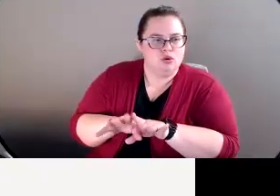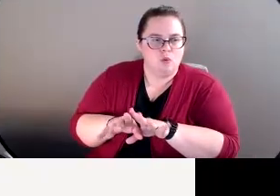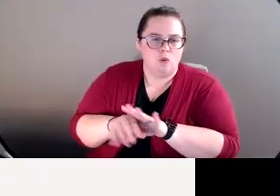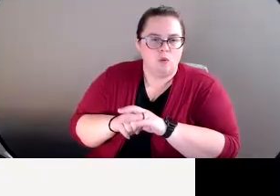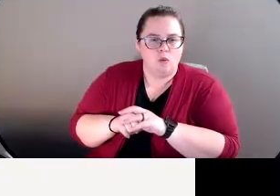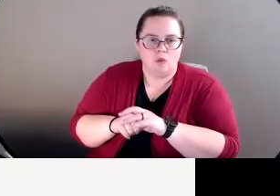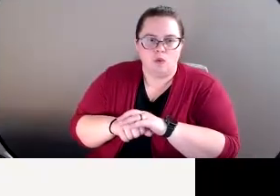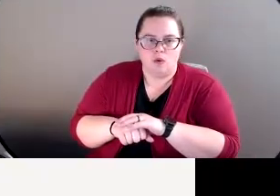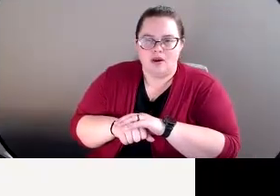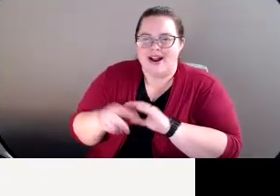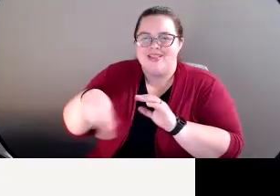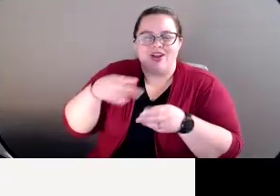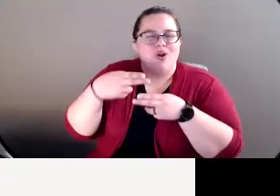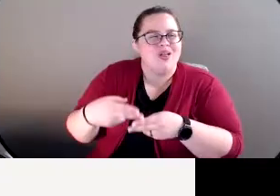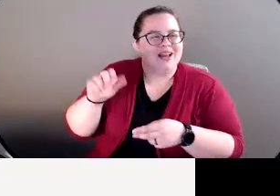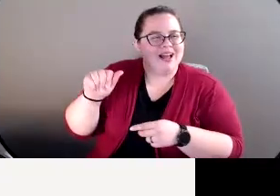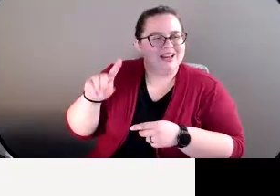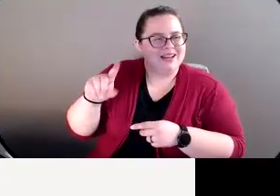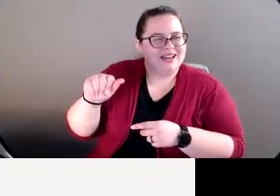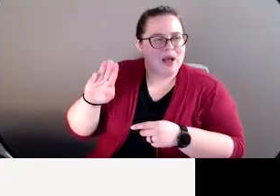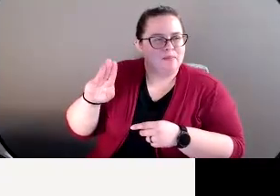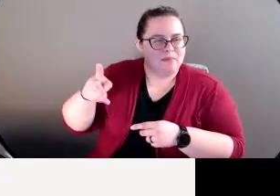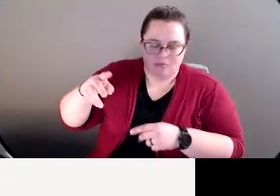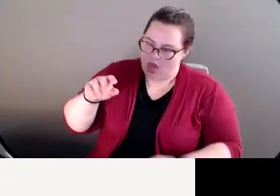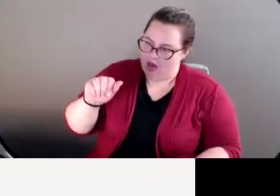they call it adaptive streaming for smoother playback.